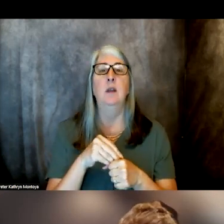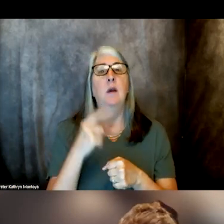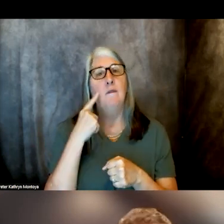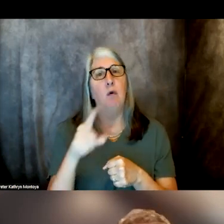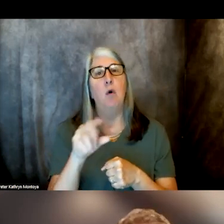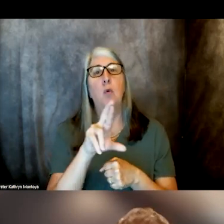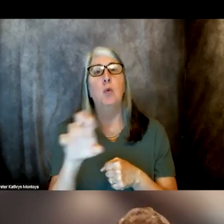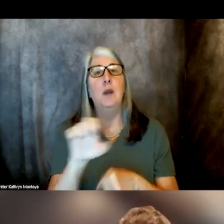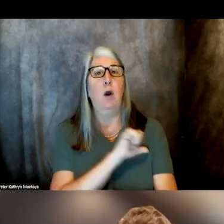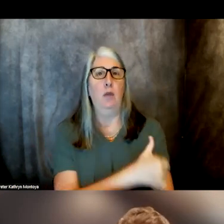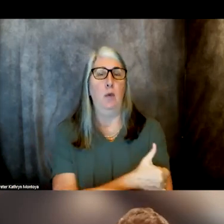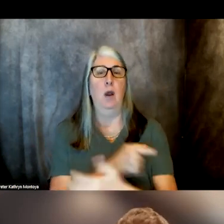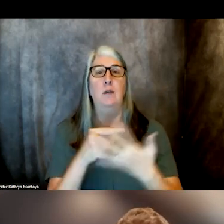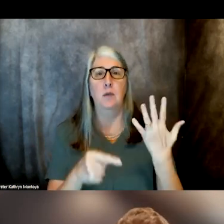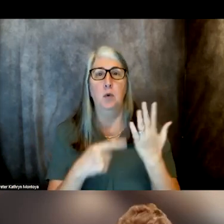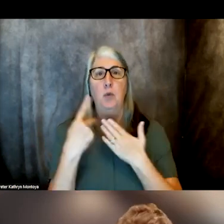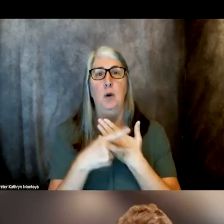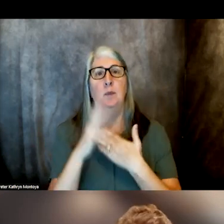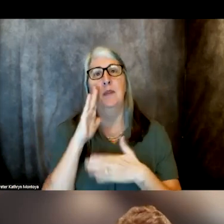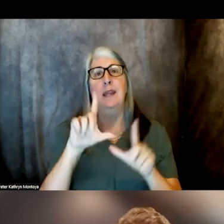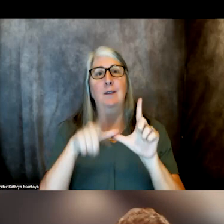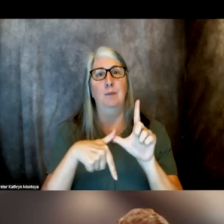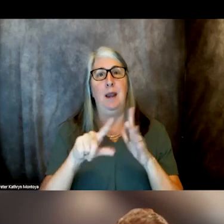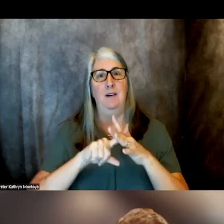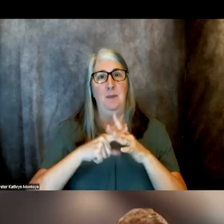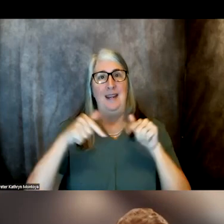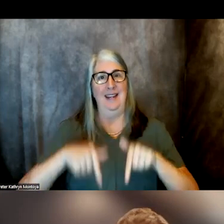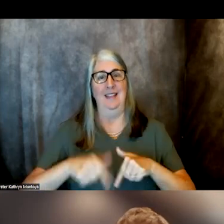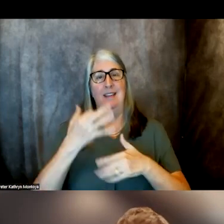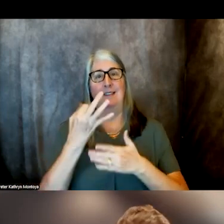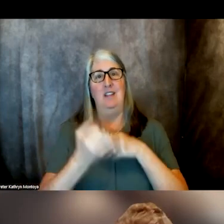THOSE PROGRAMS. THAT EXPIRED THIS YEAR AND CONGRESS IS STILL